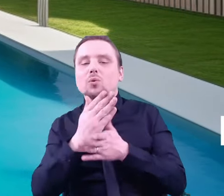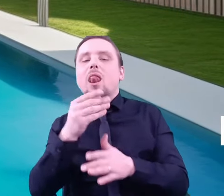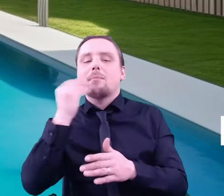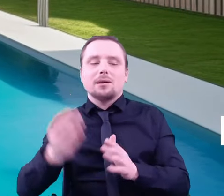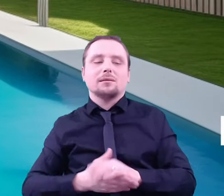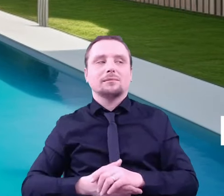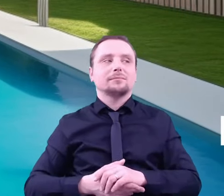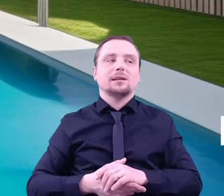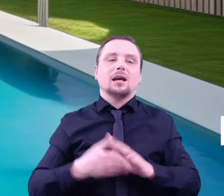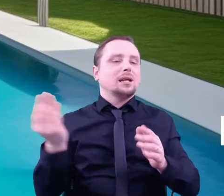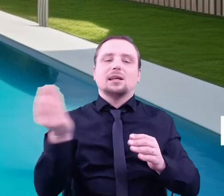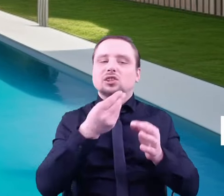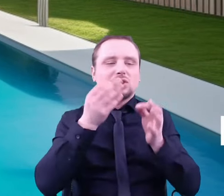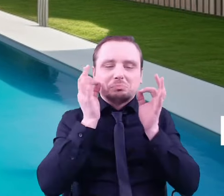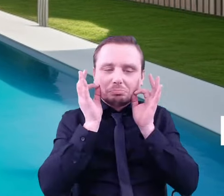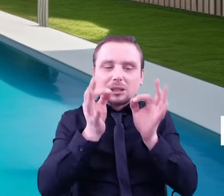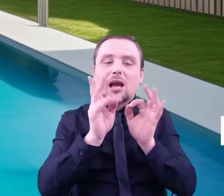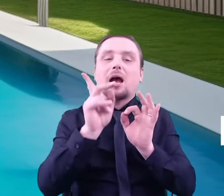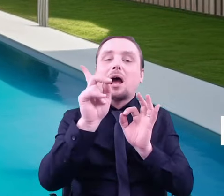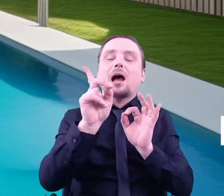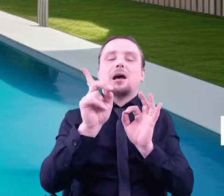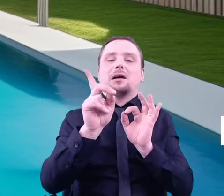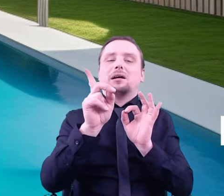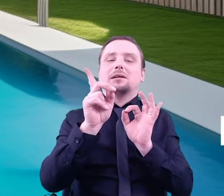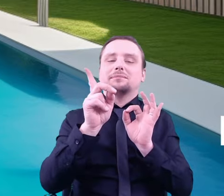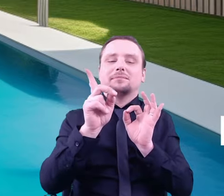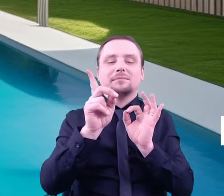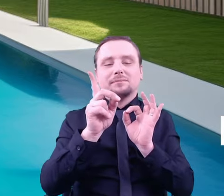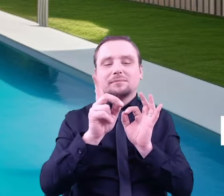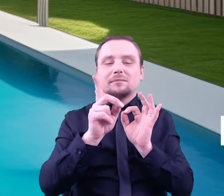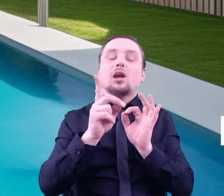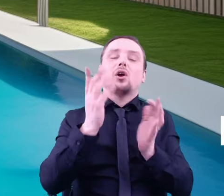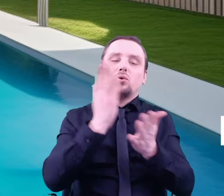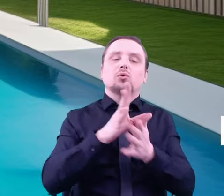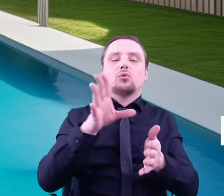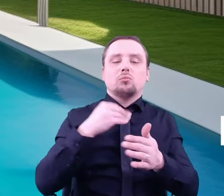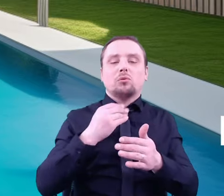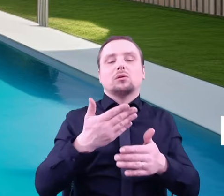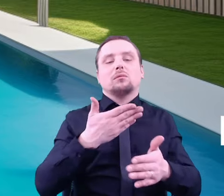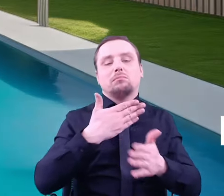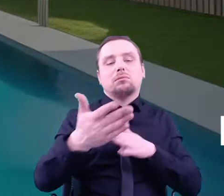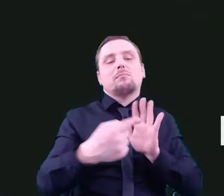While the image is not yet perfect, it is sufficiently detailed to be presented to an investor.